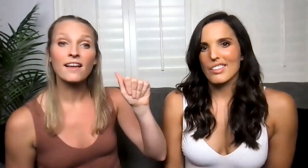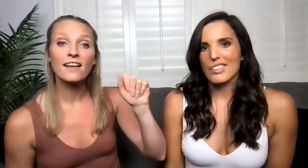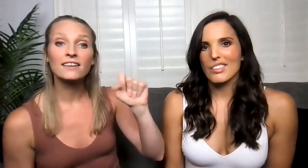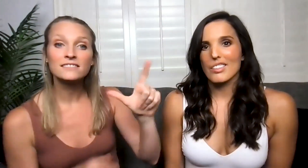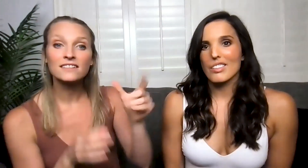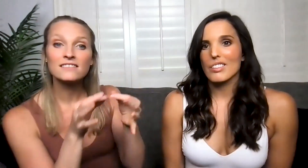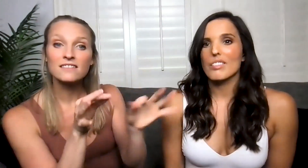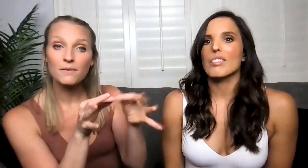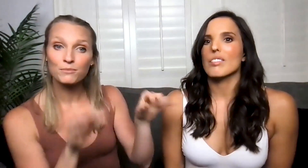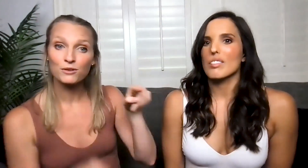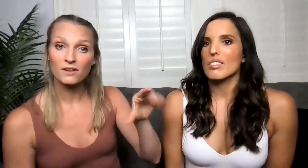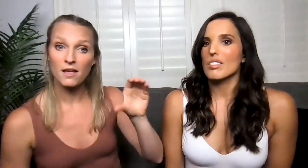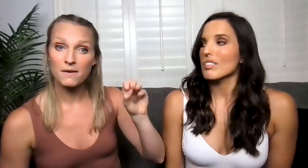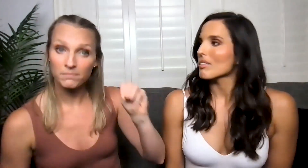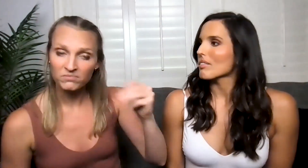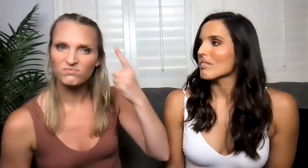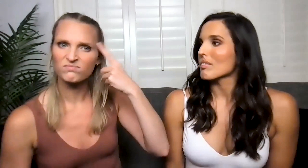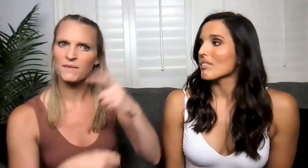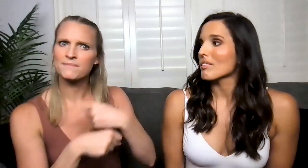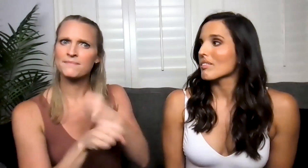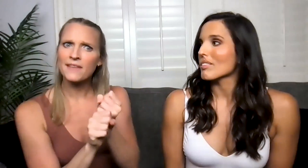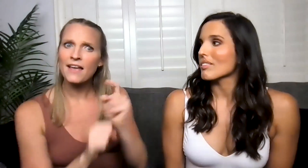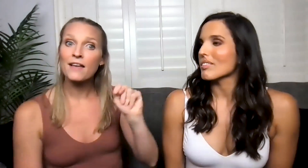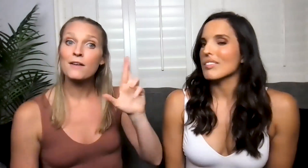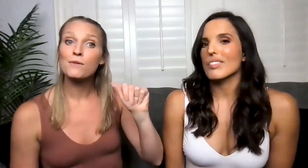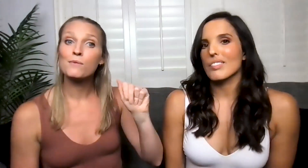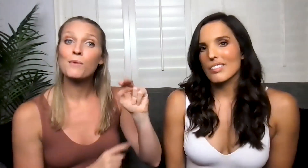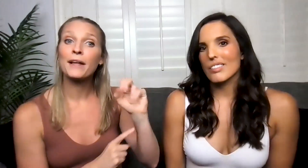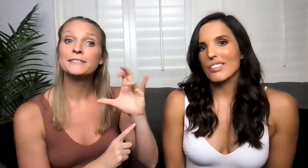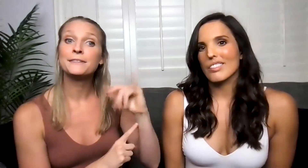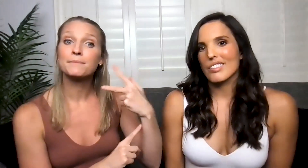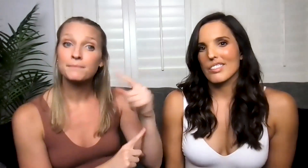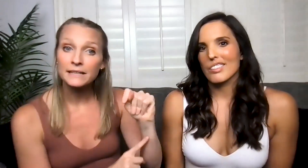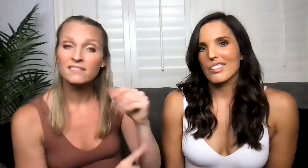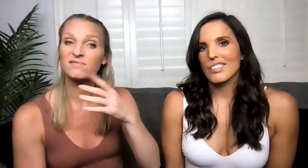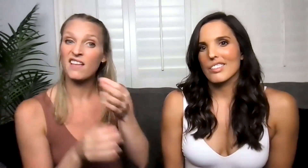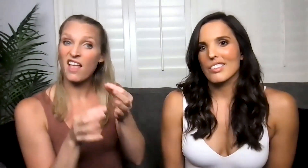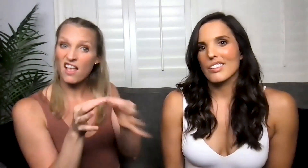at aslcaptions.com for making the transcripts and captions